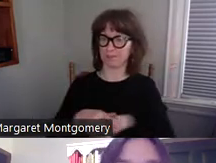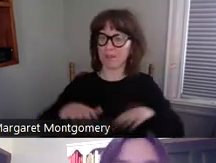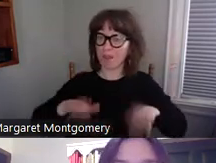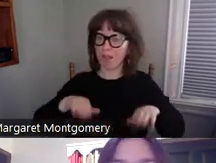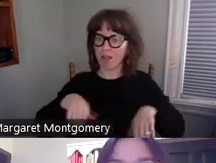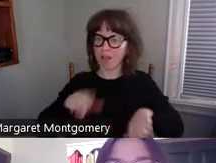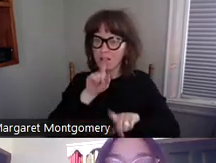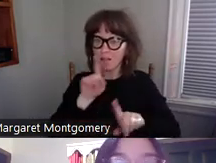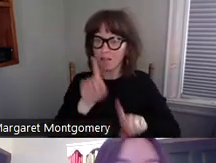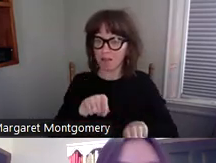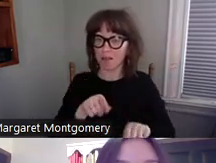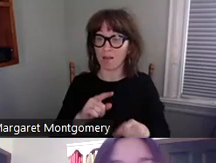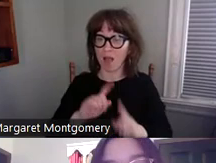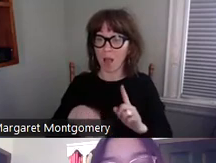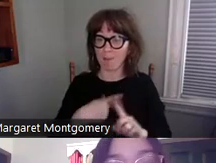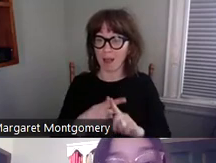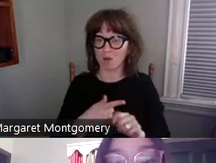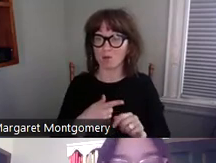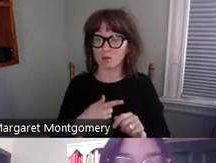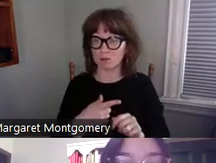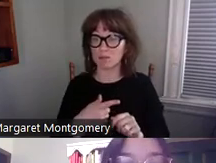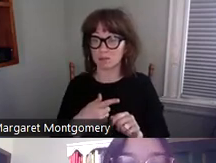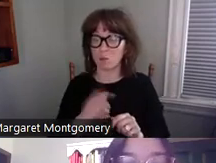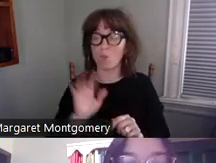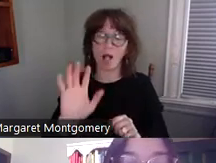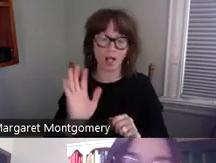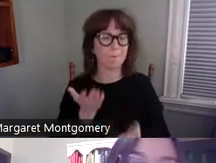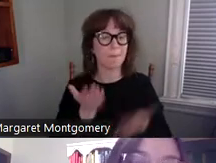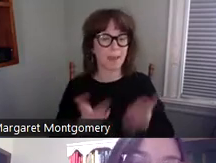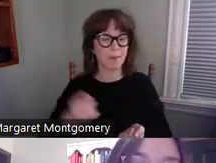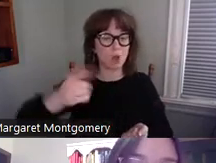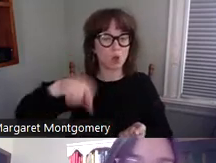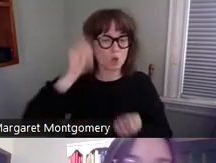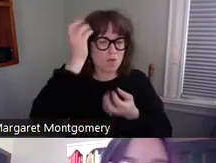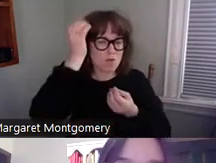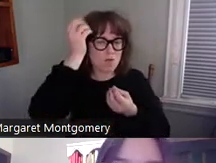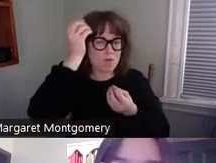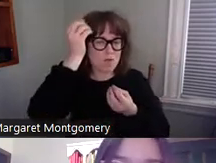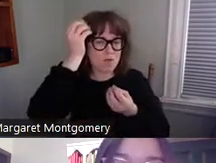and I would imagine many of you may be thinking about the , tab and amber herd case which